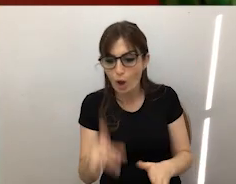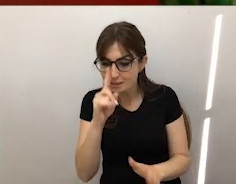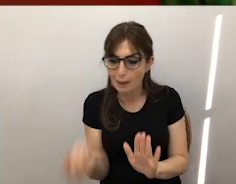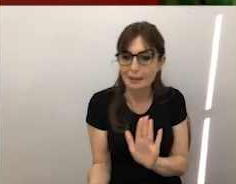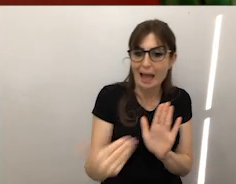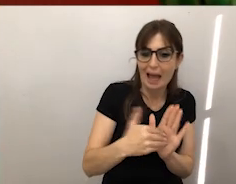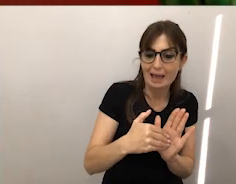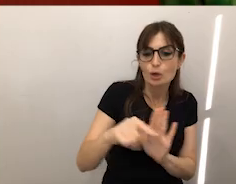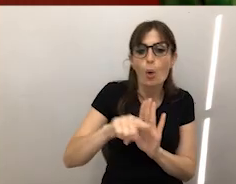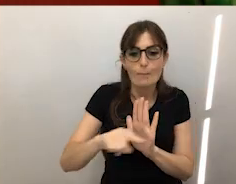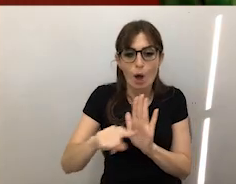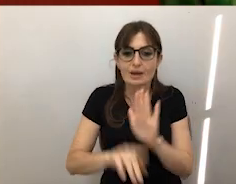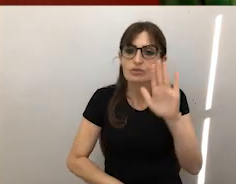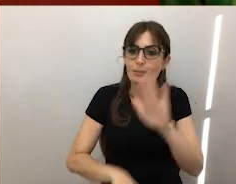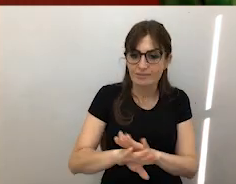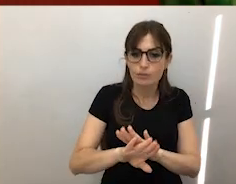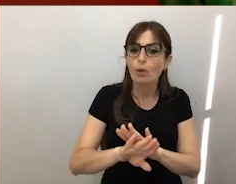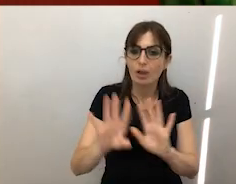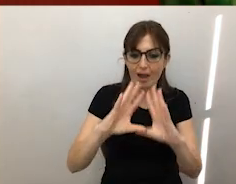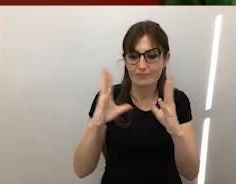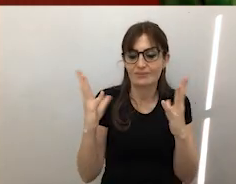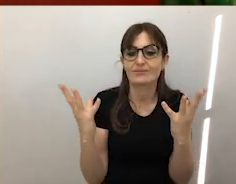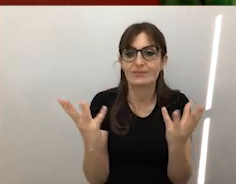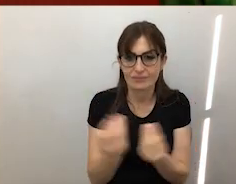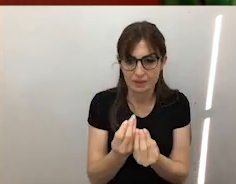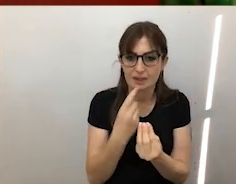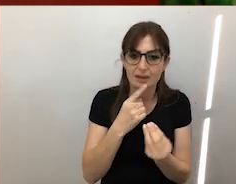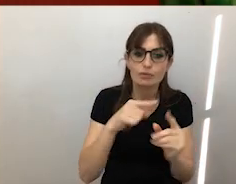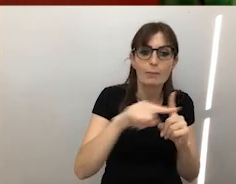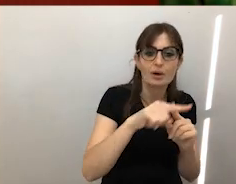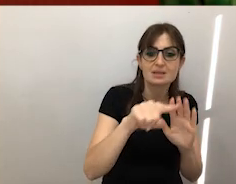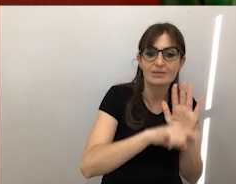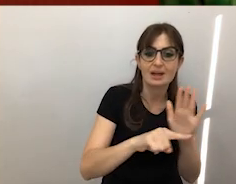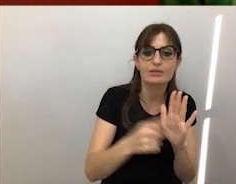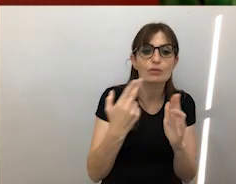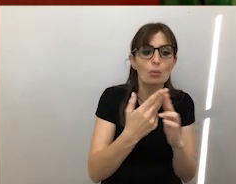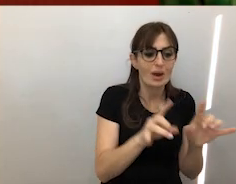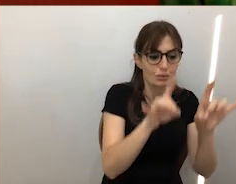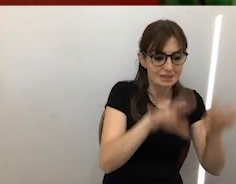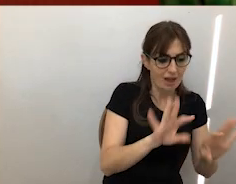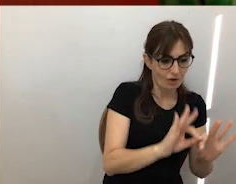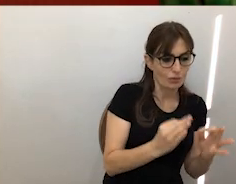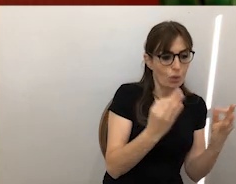or subtracted from the accumulation of all surpluses and deficits since the organisation began